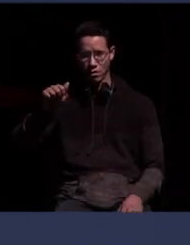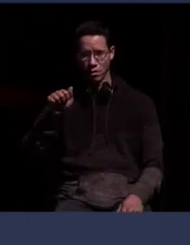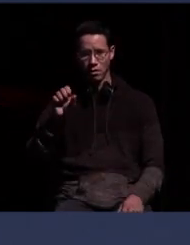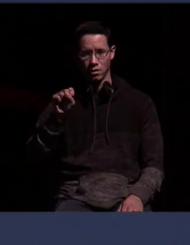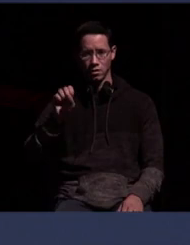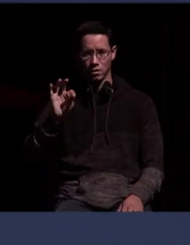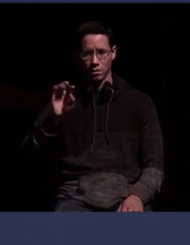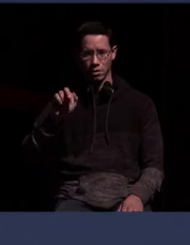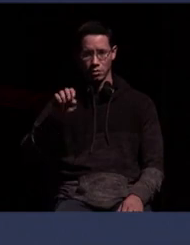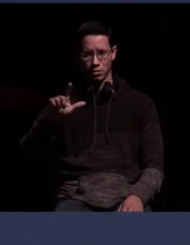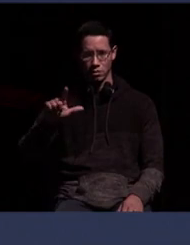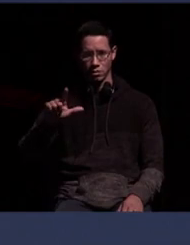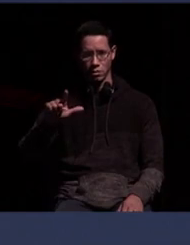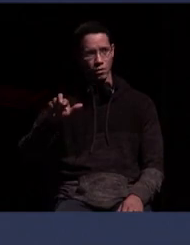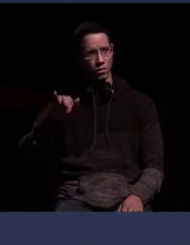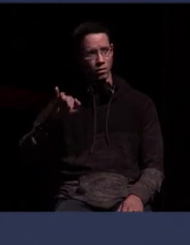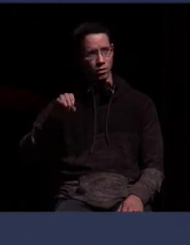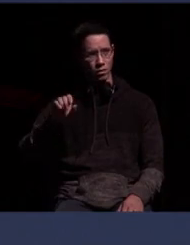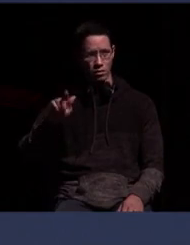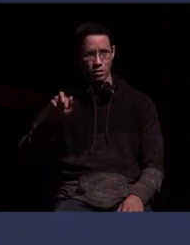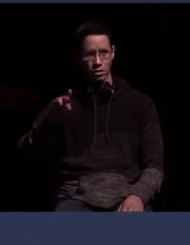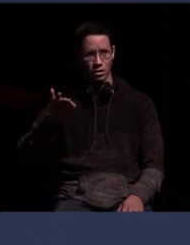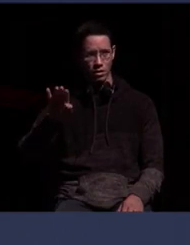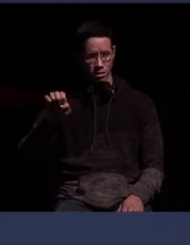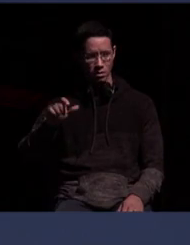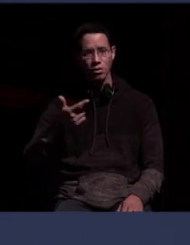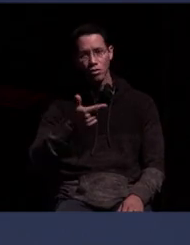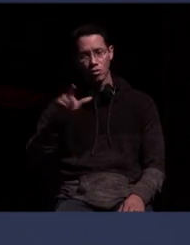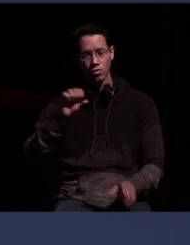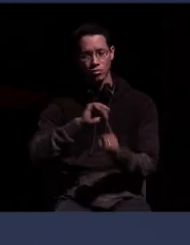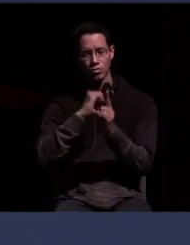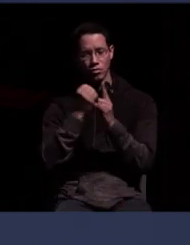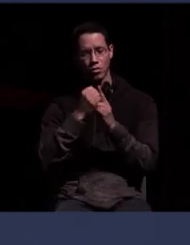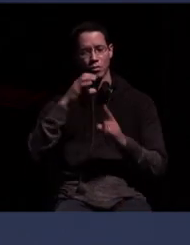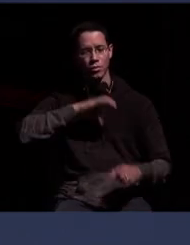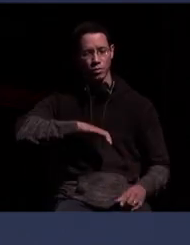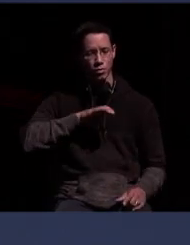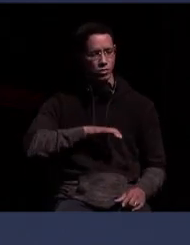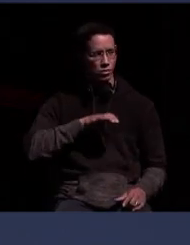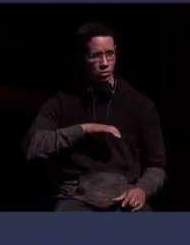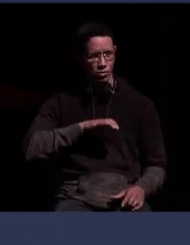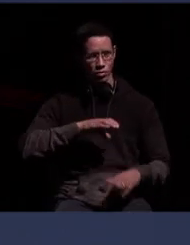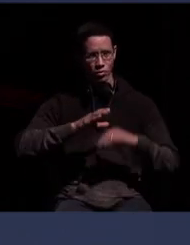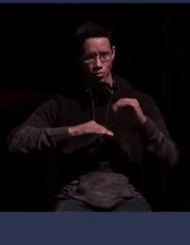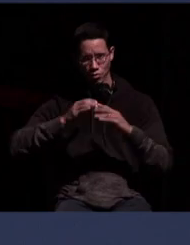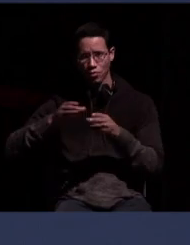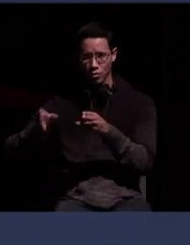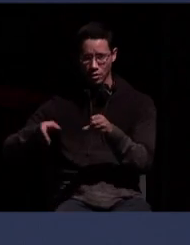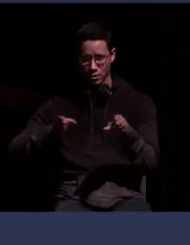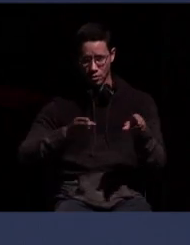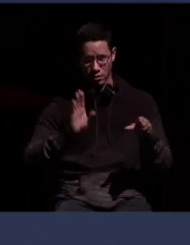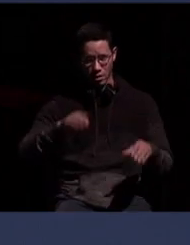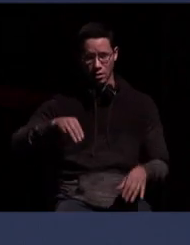There is a book organized by a Portuguese sociologist and I Entitled: “Rural world: Myth or Reality?”